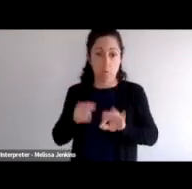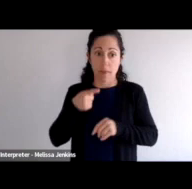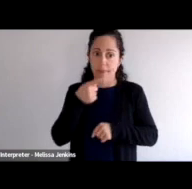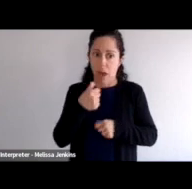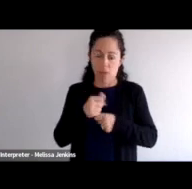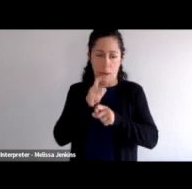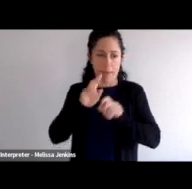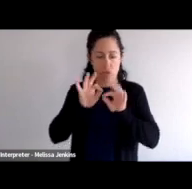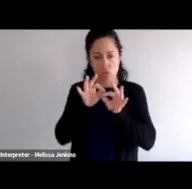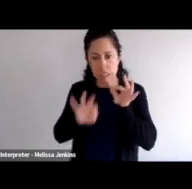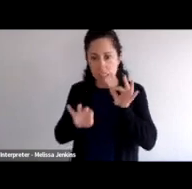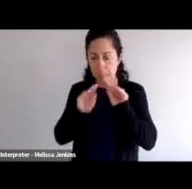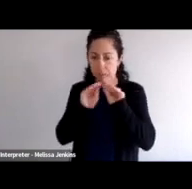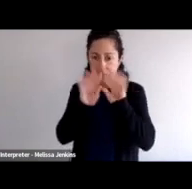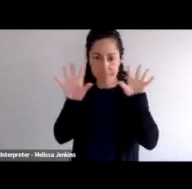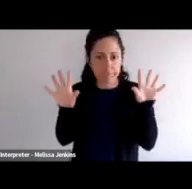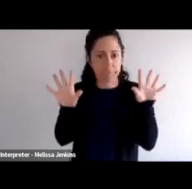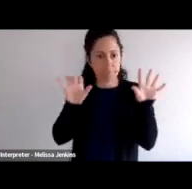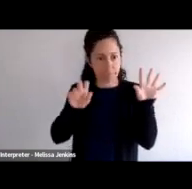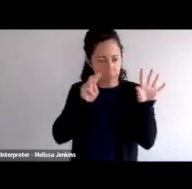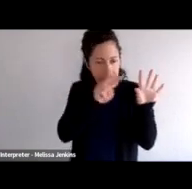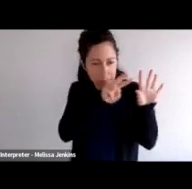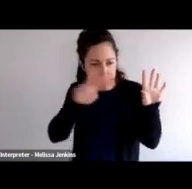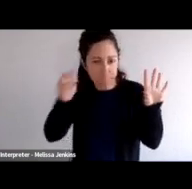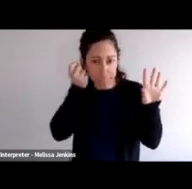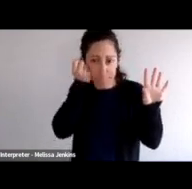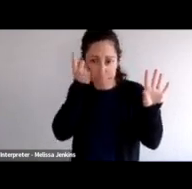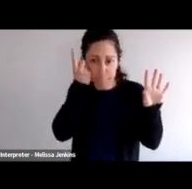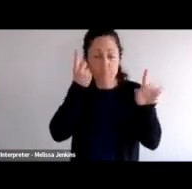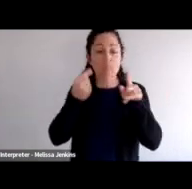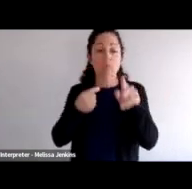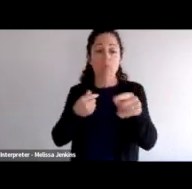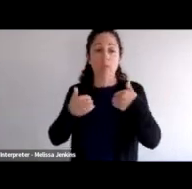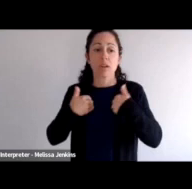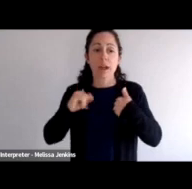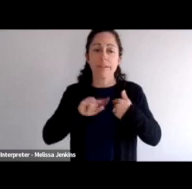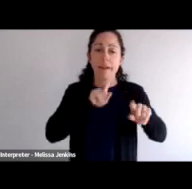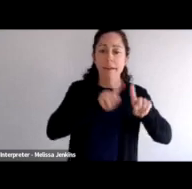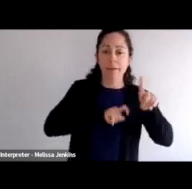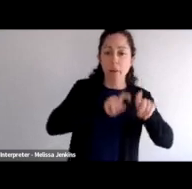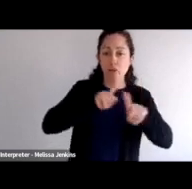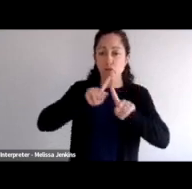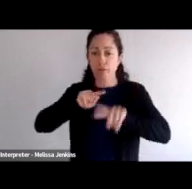and simple to understand so it's in a question and answer format and we have tried to keep